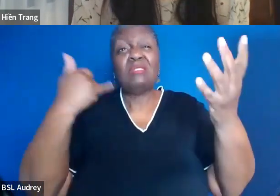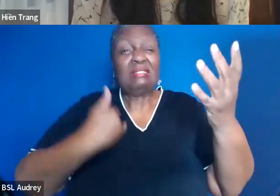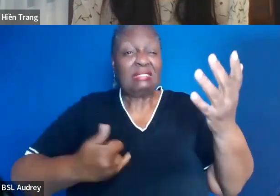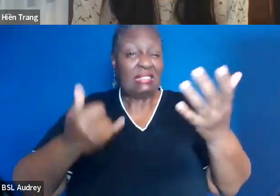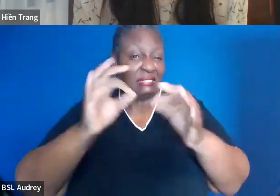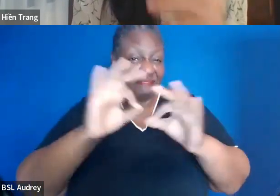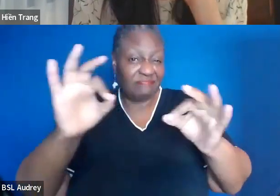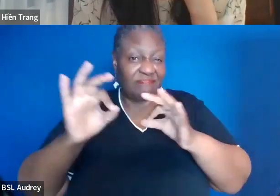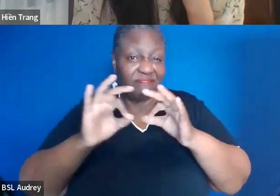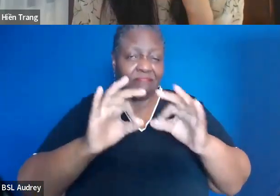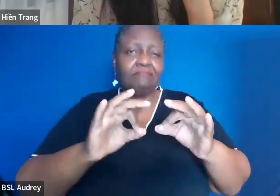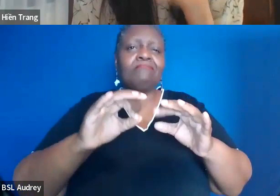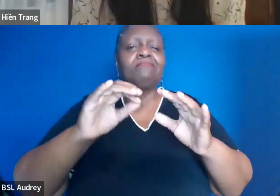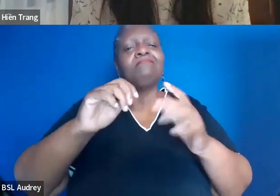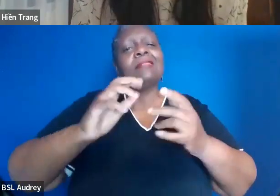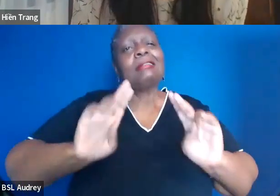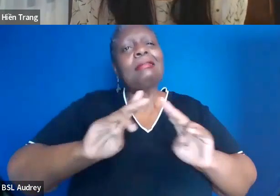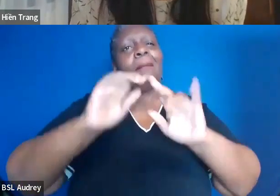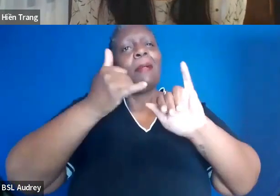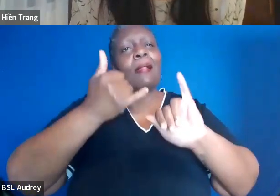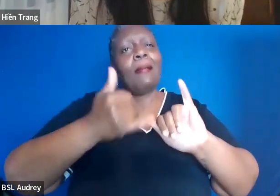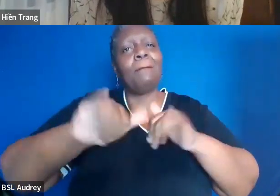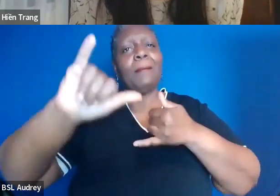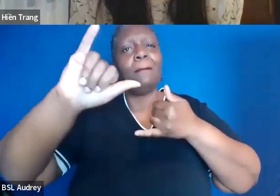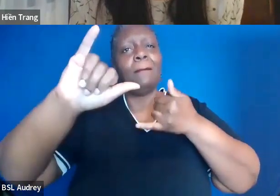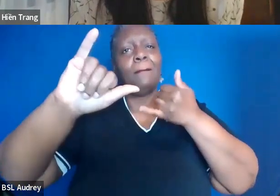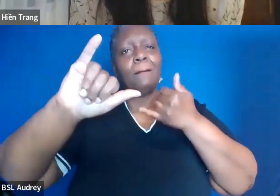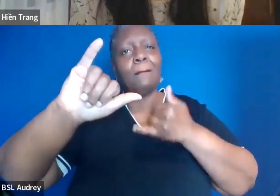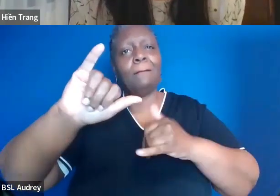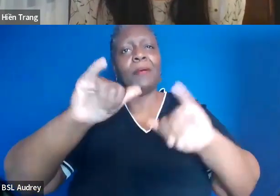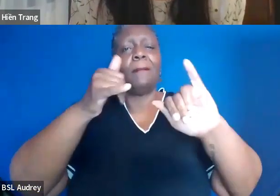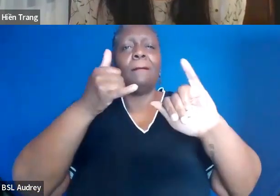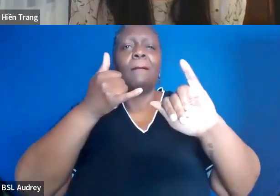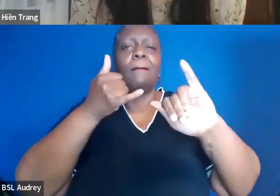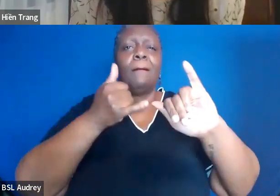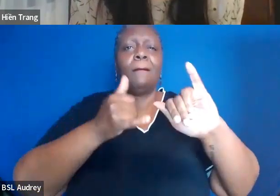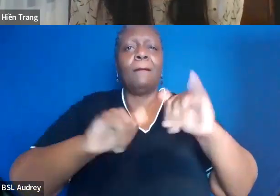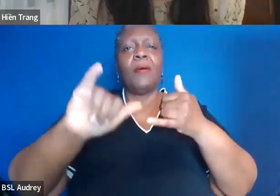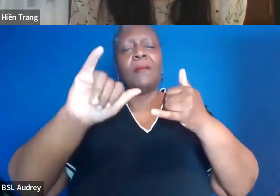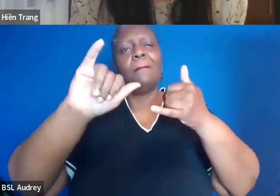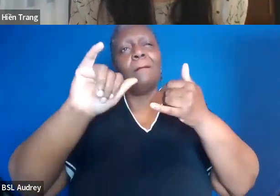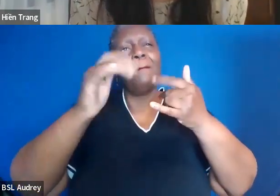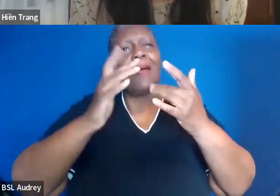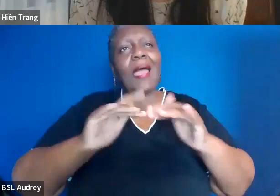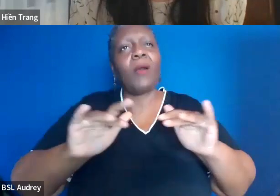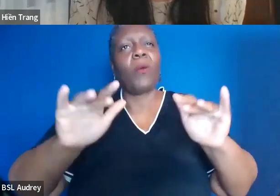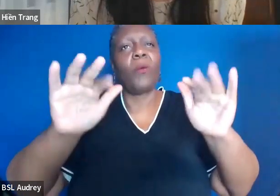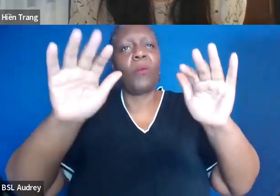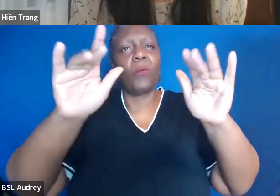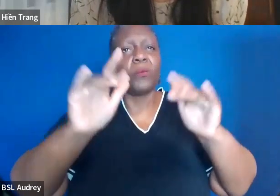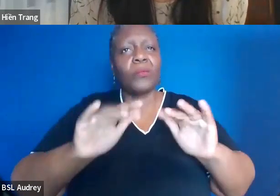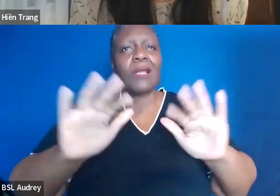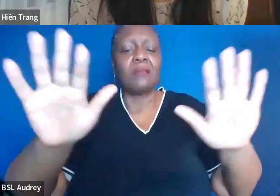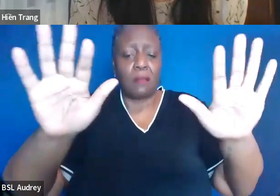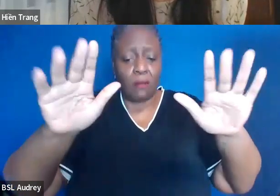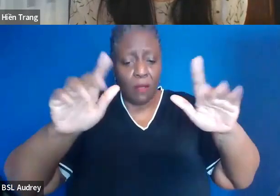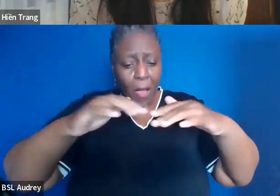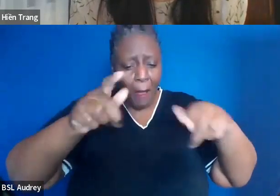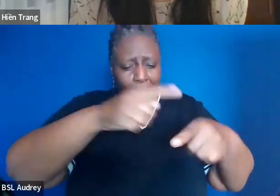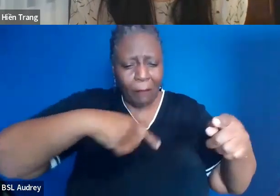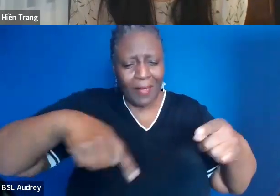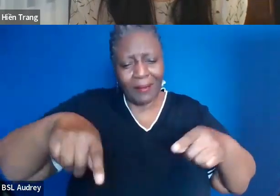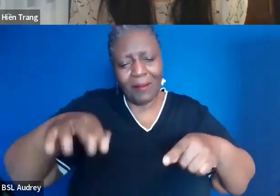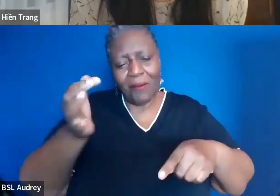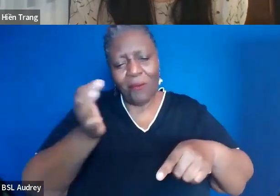Temple bells ring three times, echoing waves A puddle trembles, weaving water and heaven